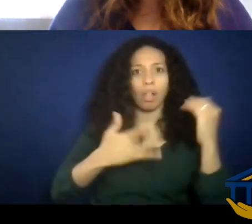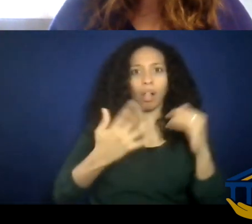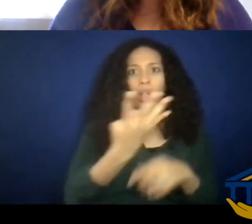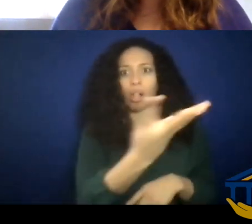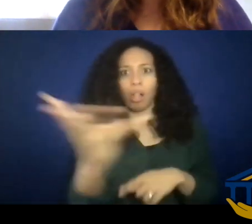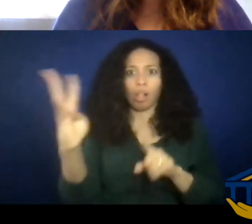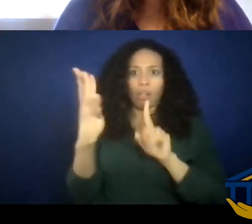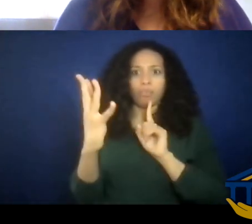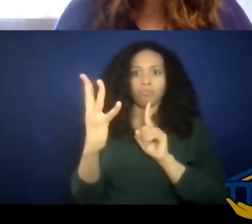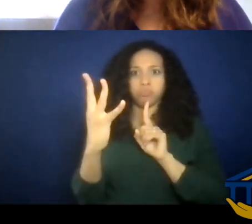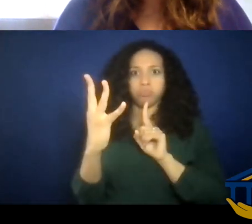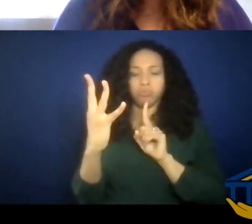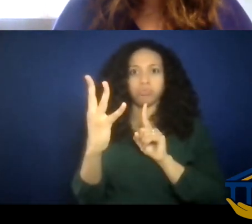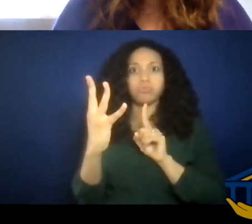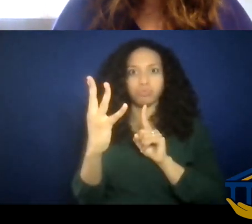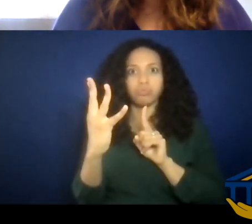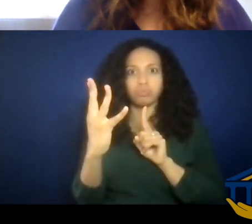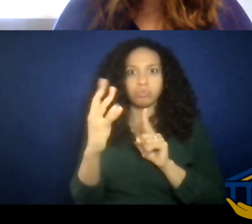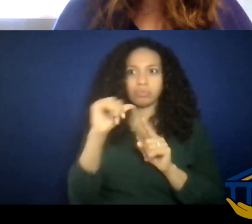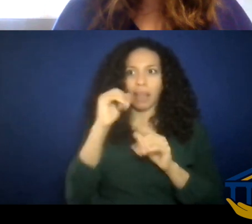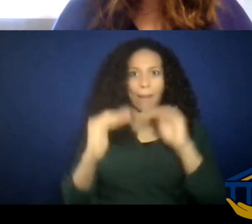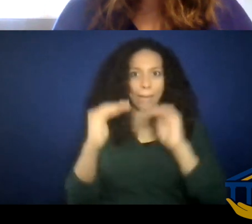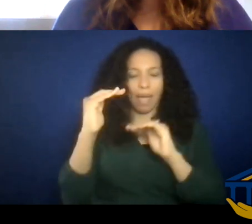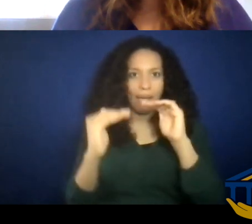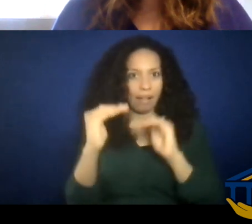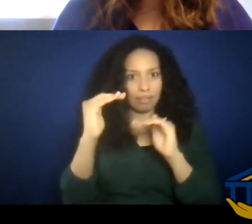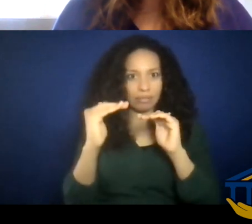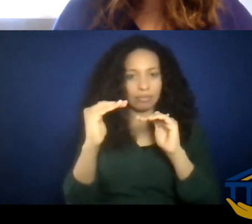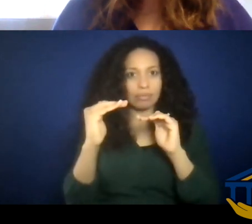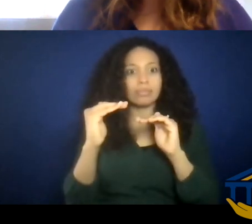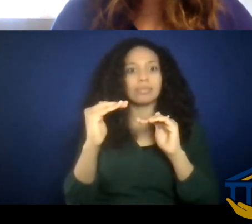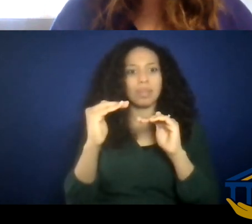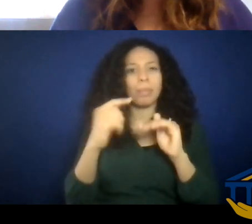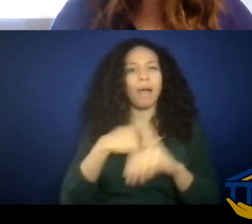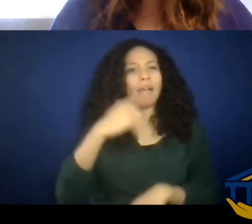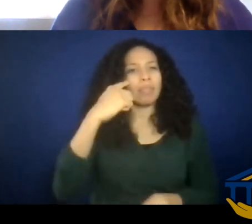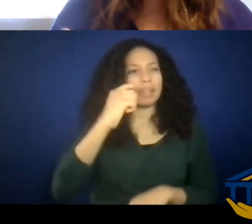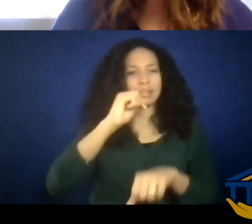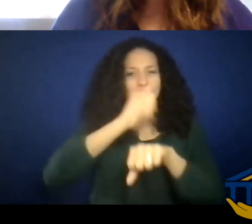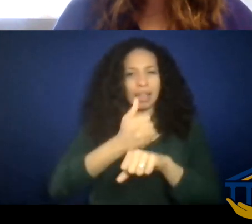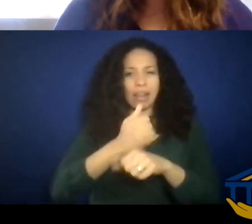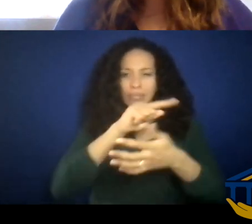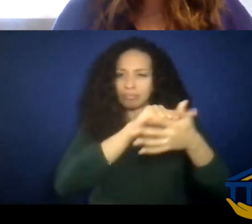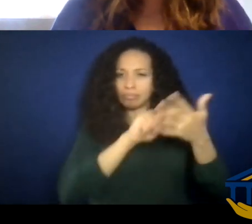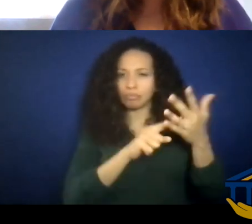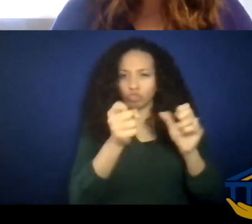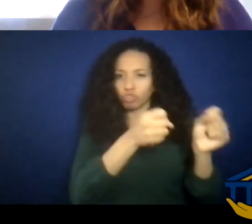I think that doing a few of these strategies ahead of time can help restore that balance for